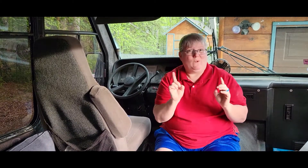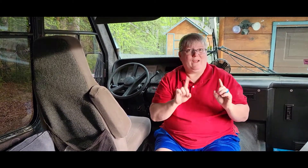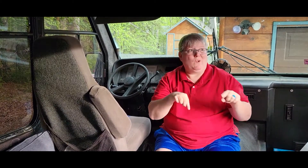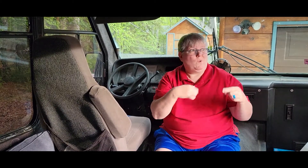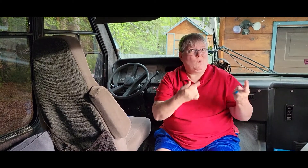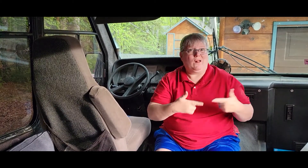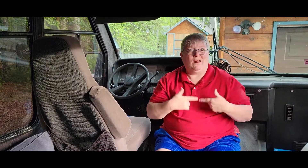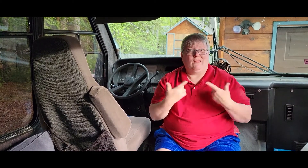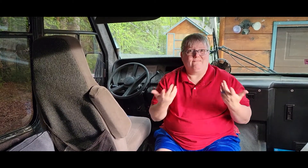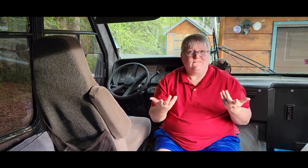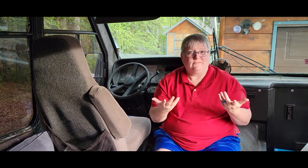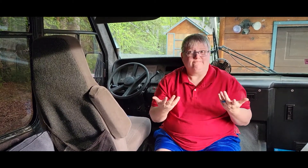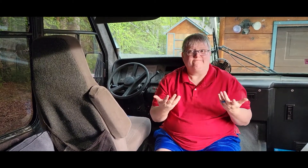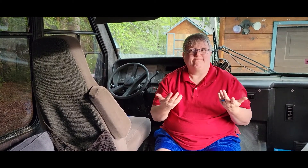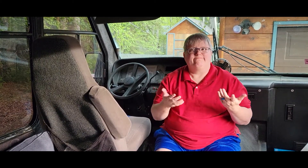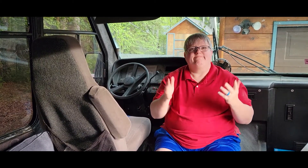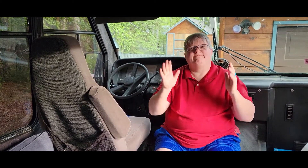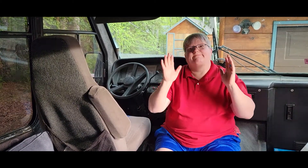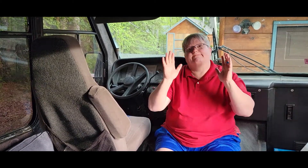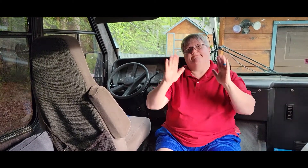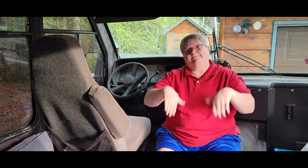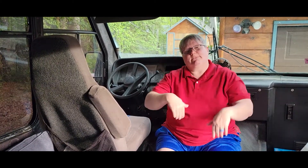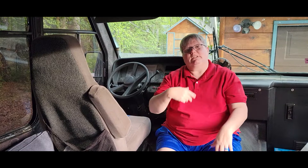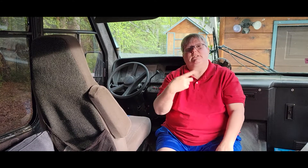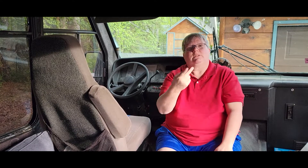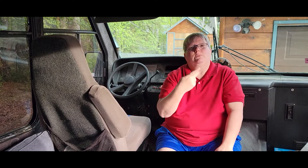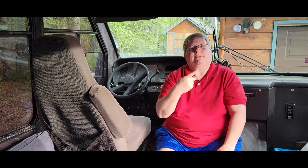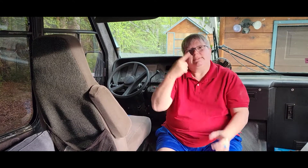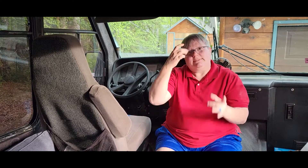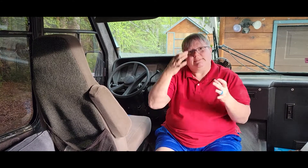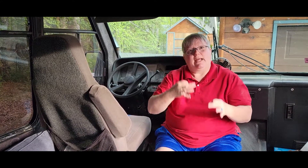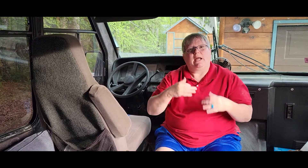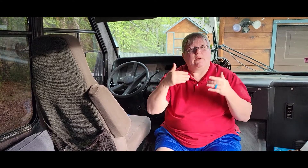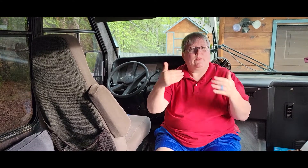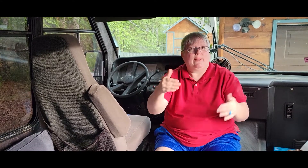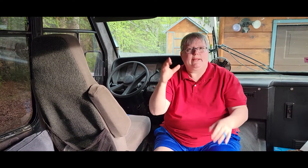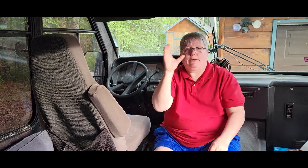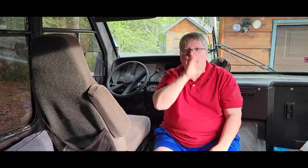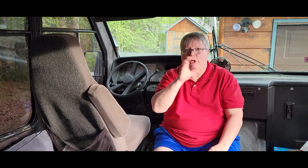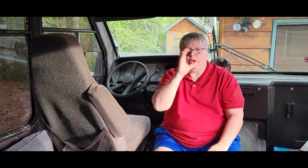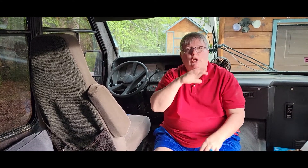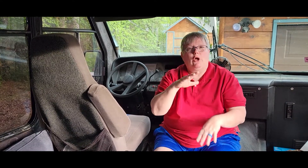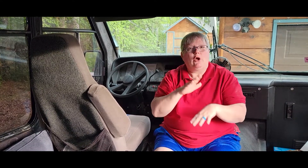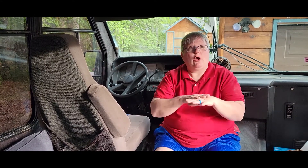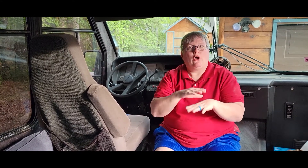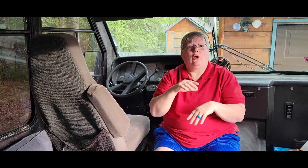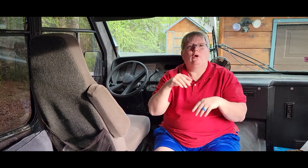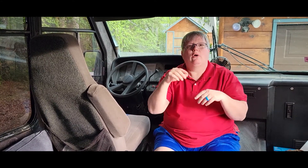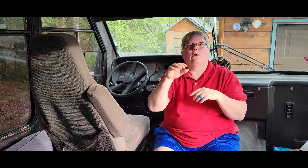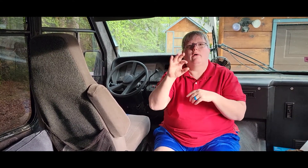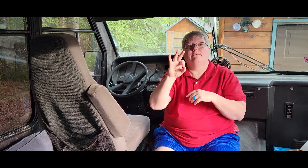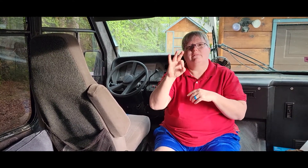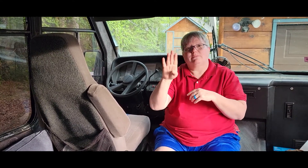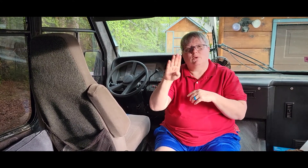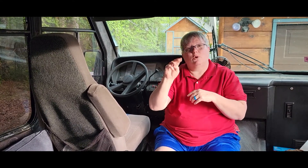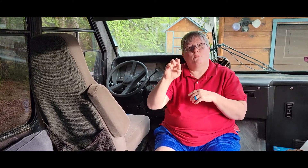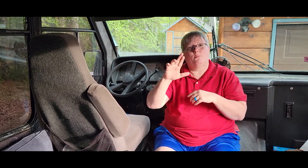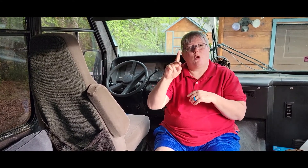are we going to go live? So we decided to go ahead and just look on Facebook marketplace,